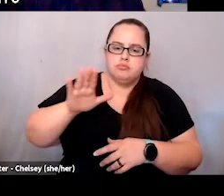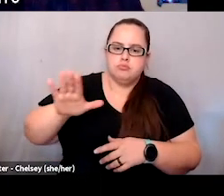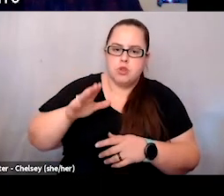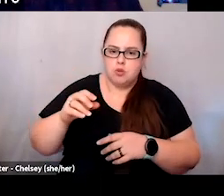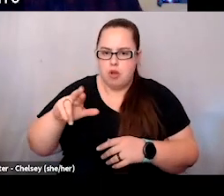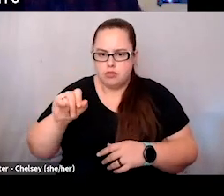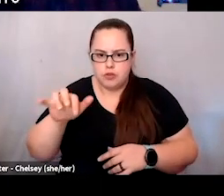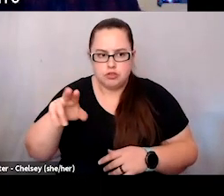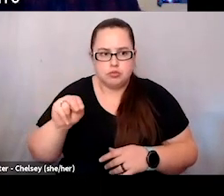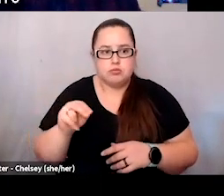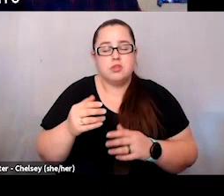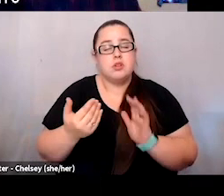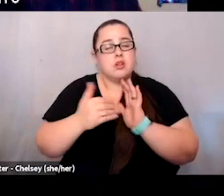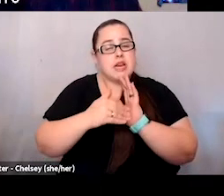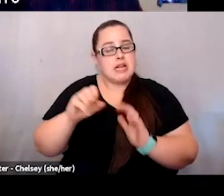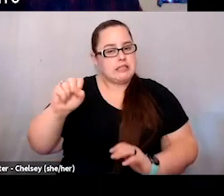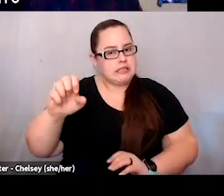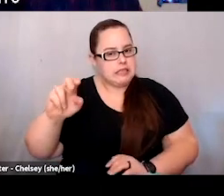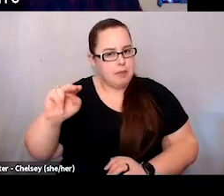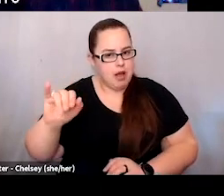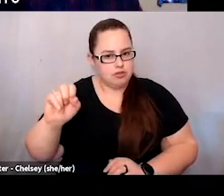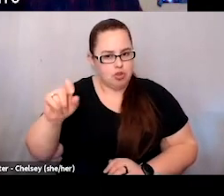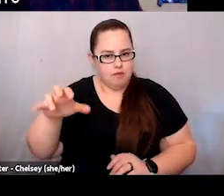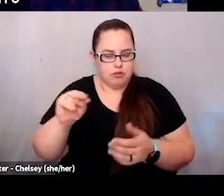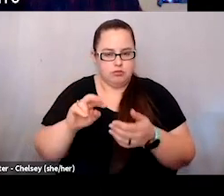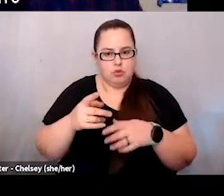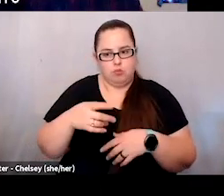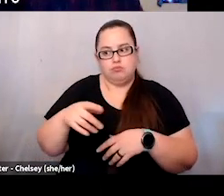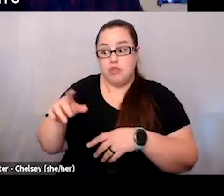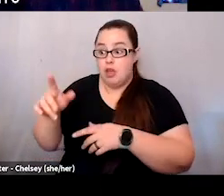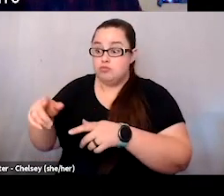again, what powers do Native Americans have on their reservations? Again, they have a